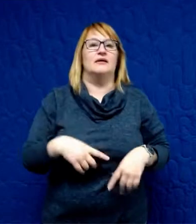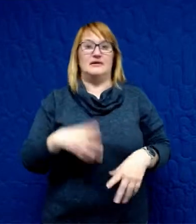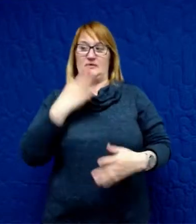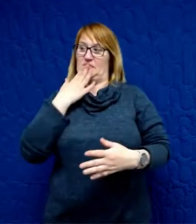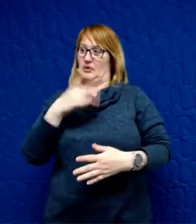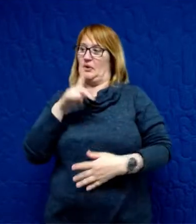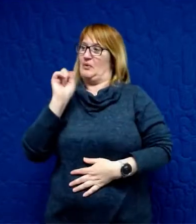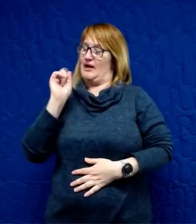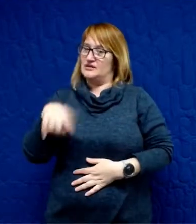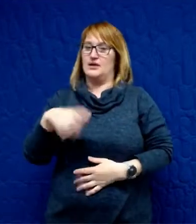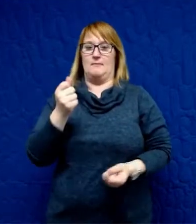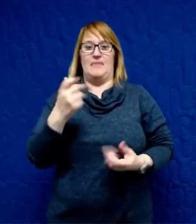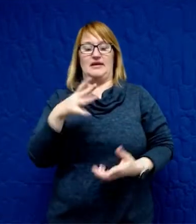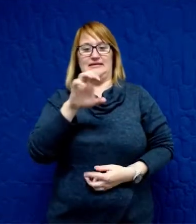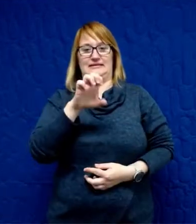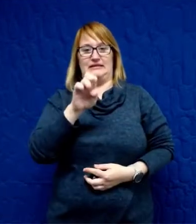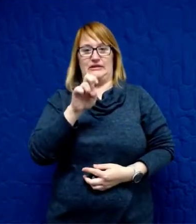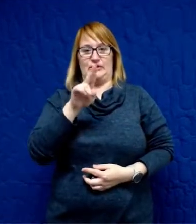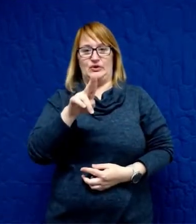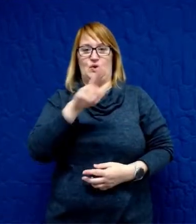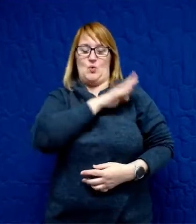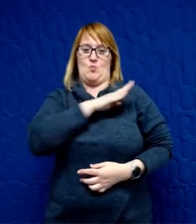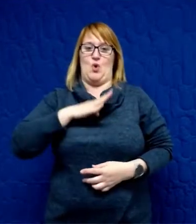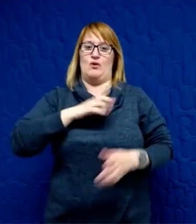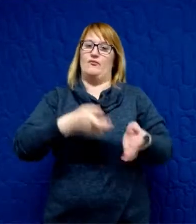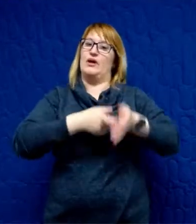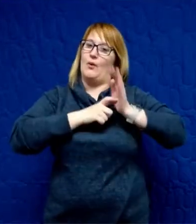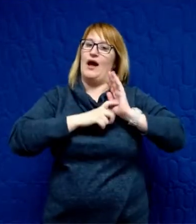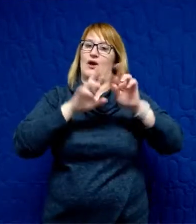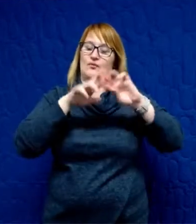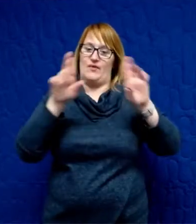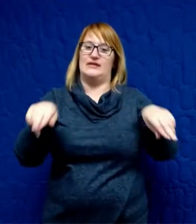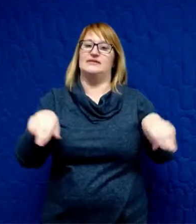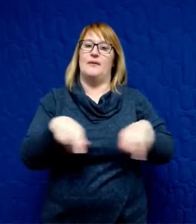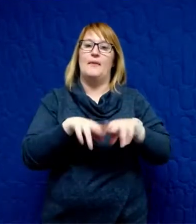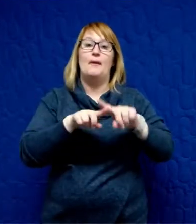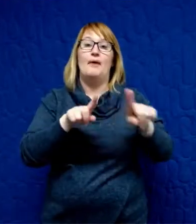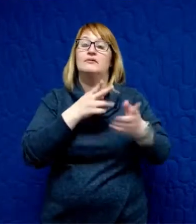many CEU boards require resumes well resumes but they're really looking for